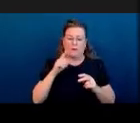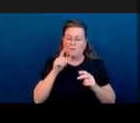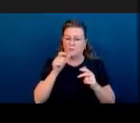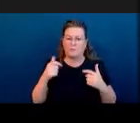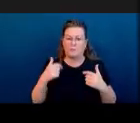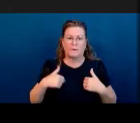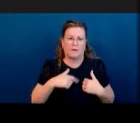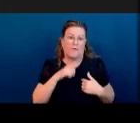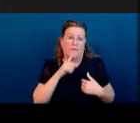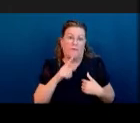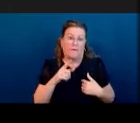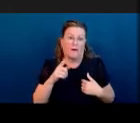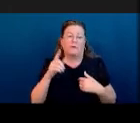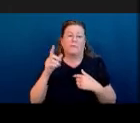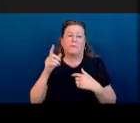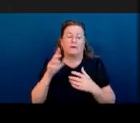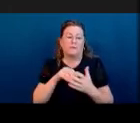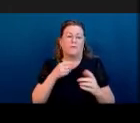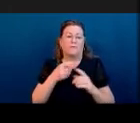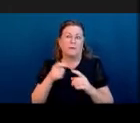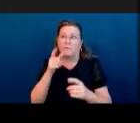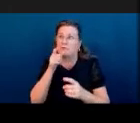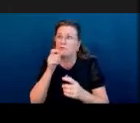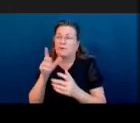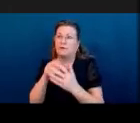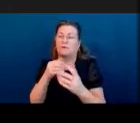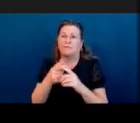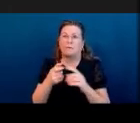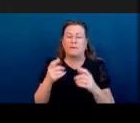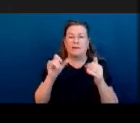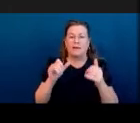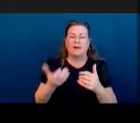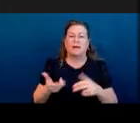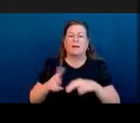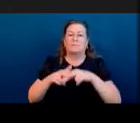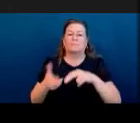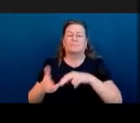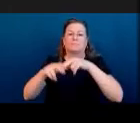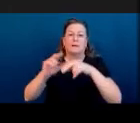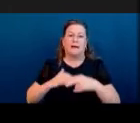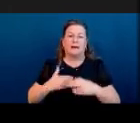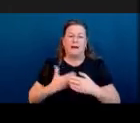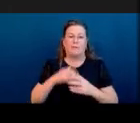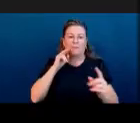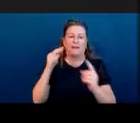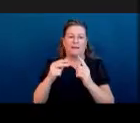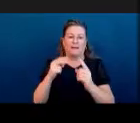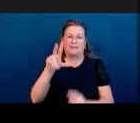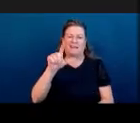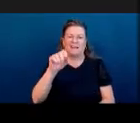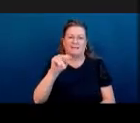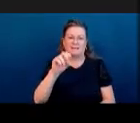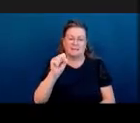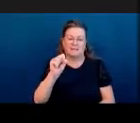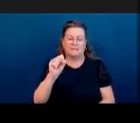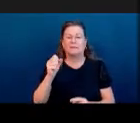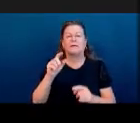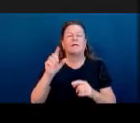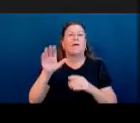builds this lens that we look through when we're observing a child. And so I we all have different lenses, and we all